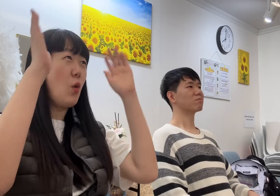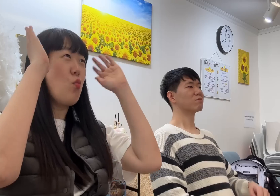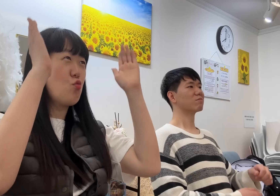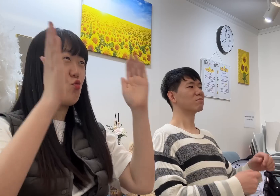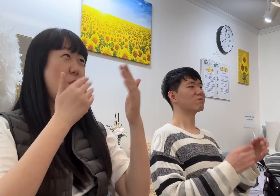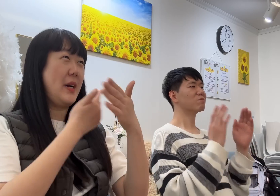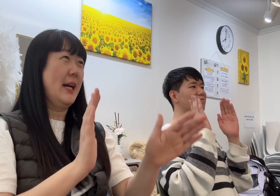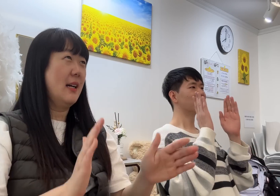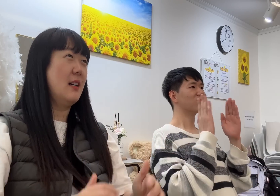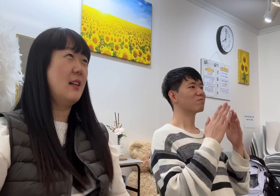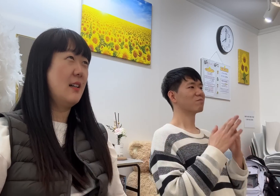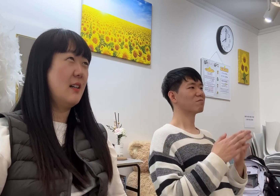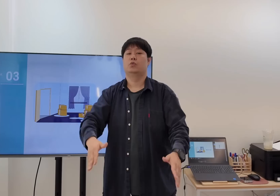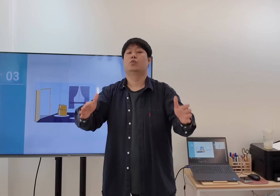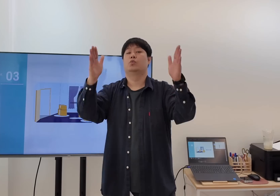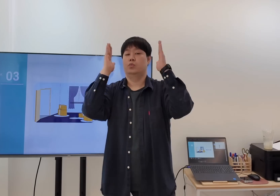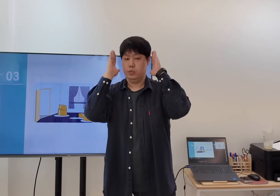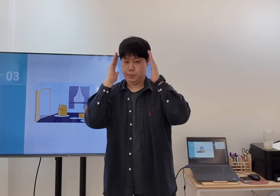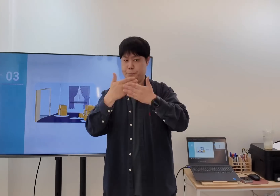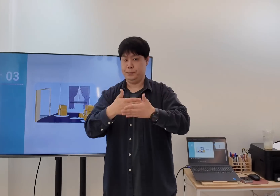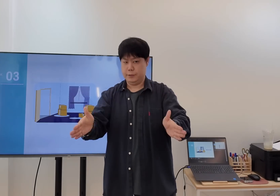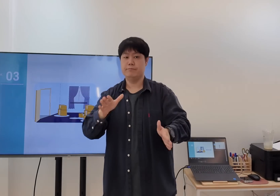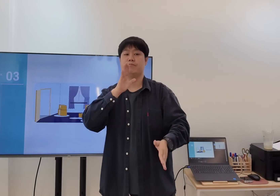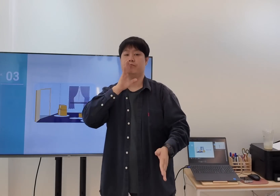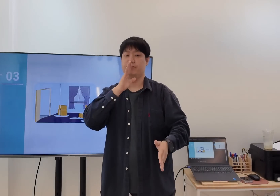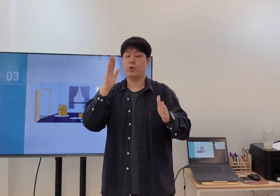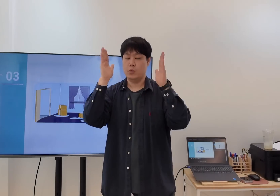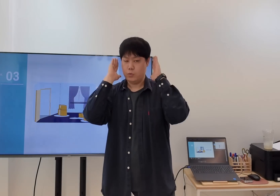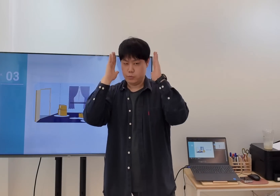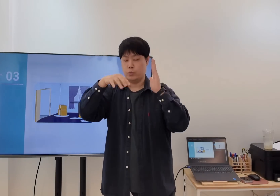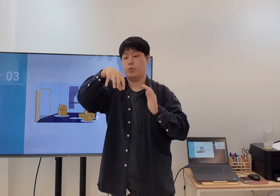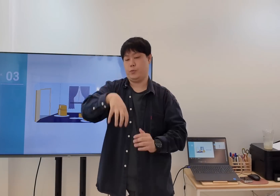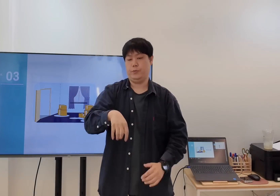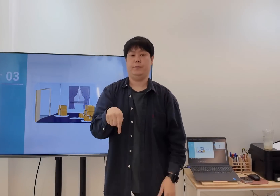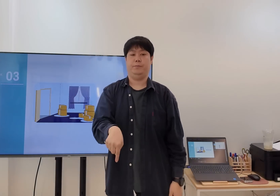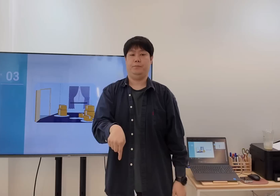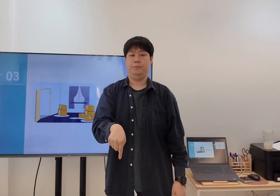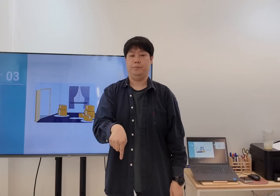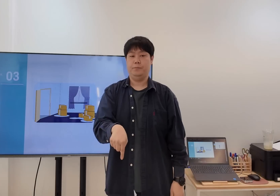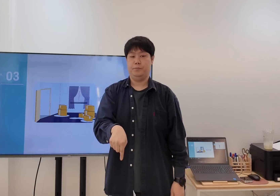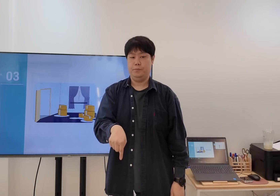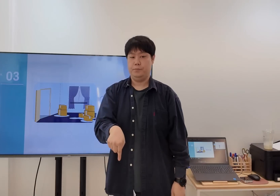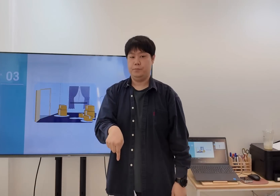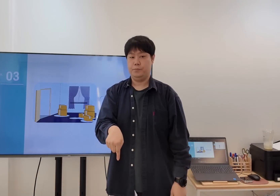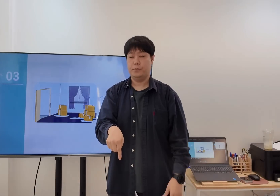It's a study room. This is a study room.